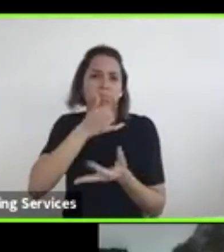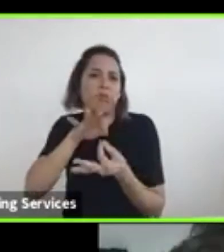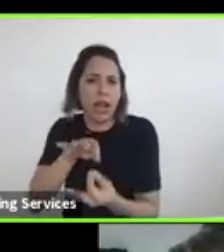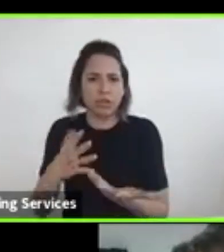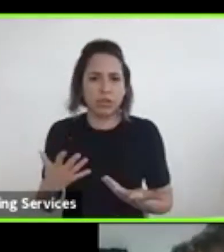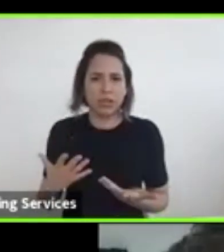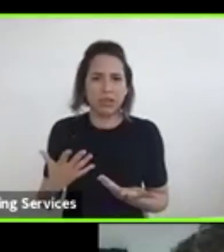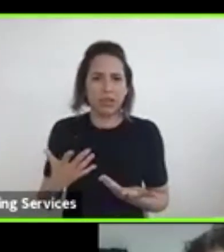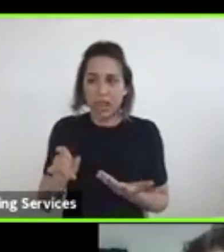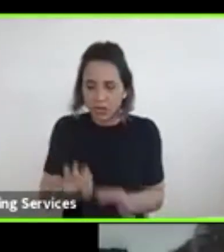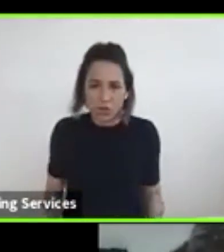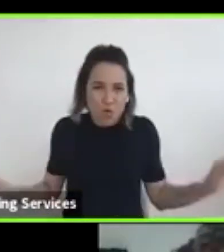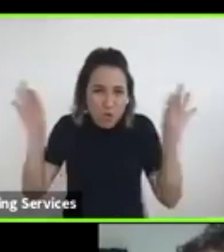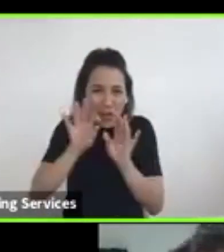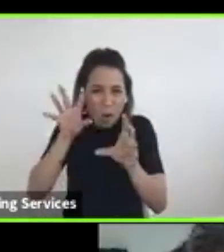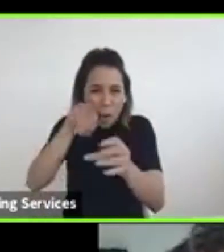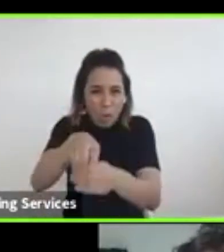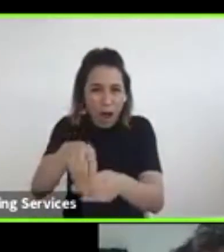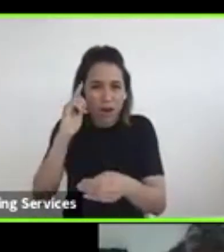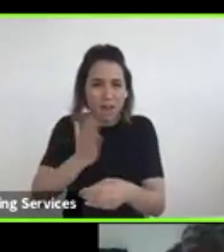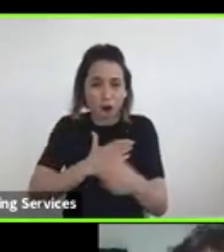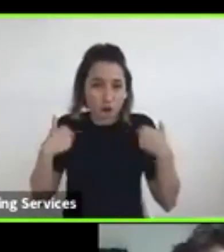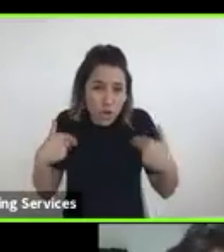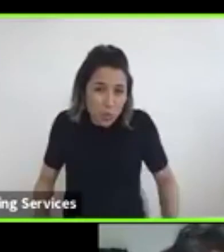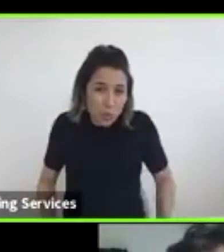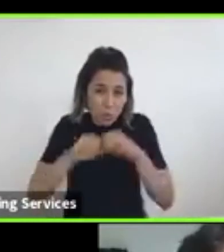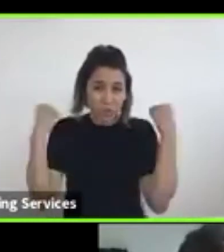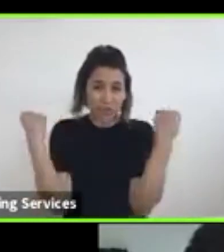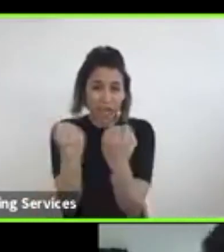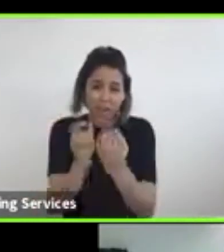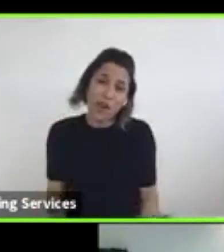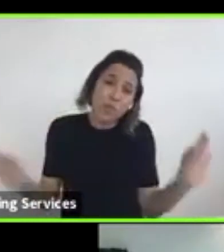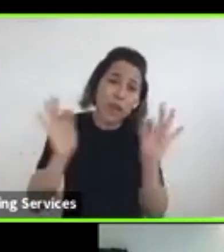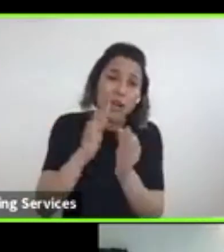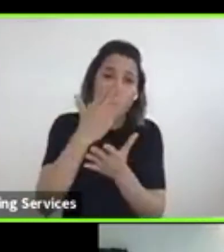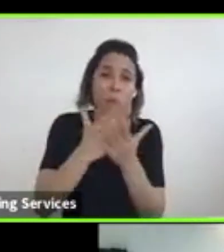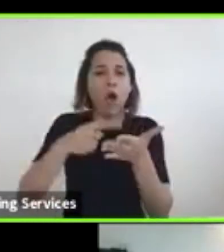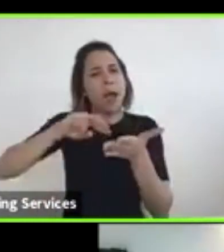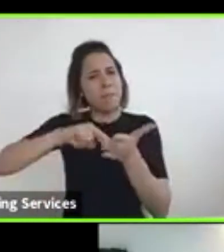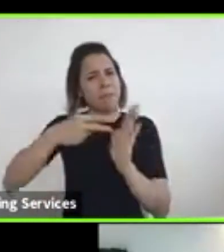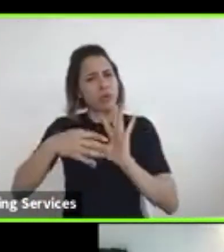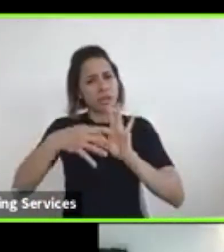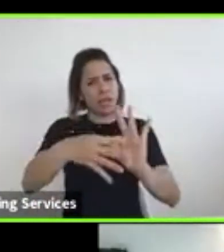AND A CRITICAL PART OF WHAT IT MEANS, TO BE IN RELATIONSHIP, NOT JUST WITH OTHER